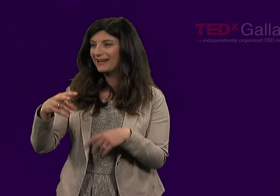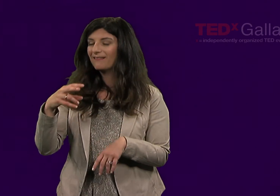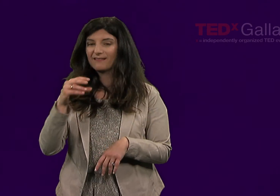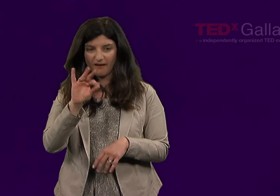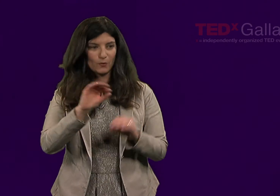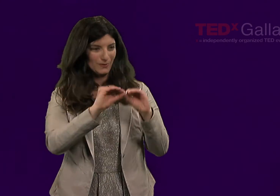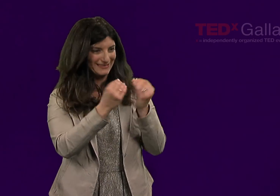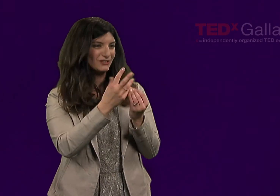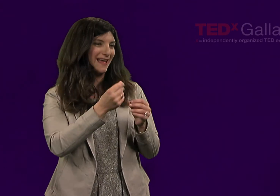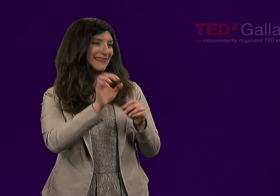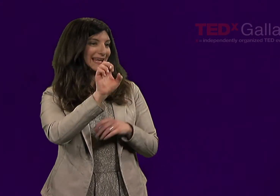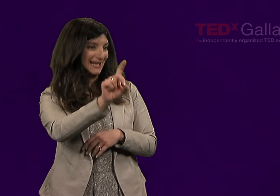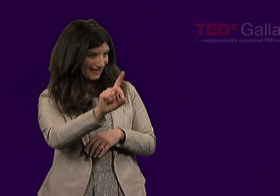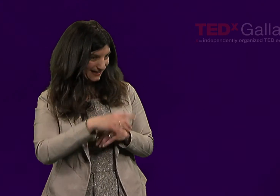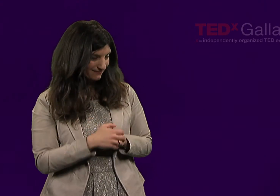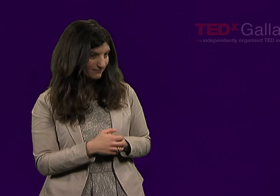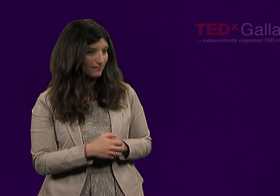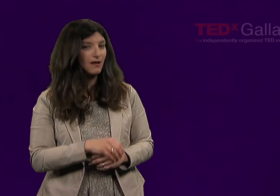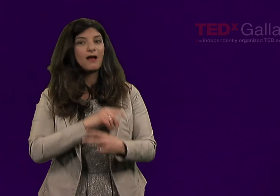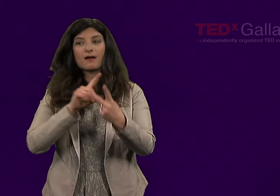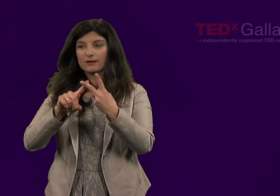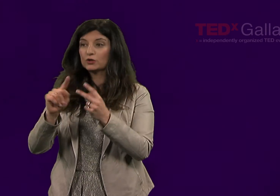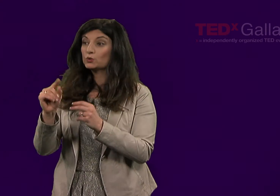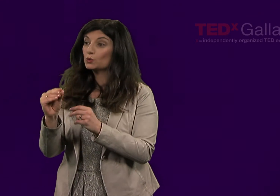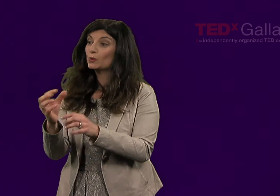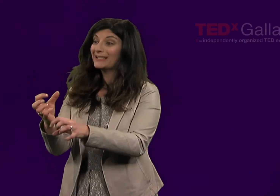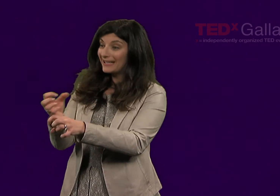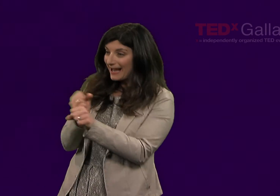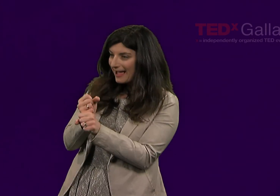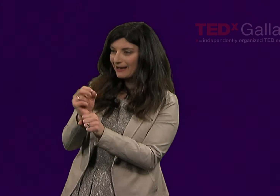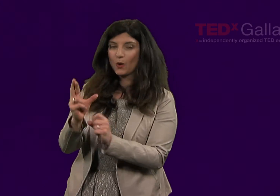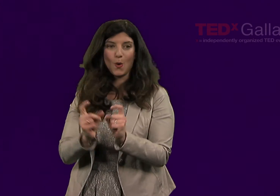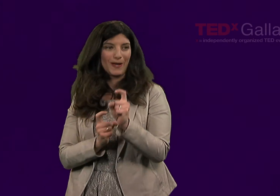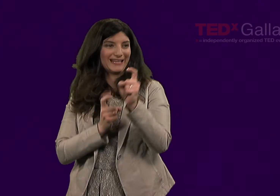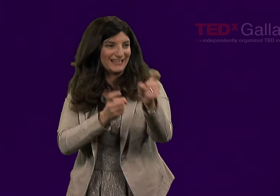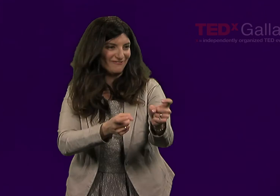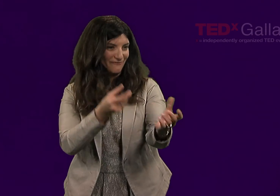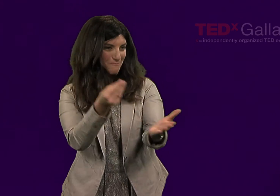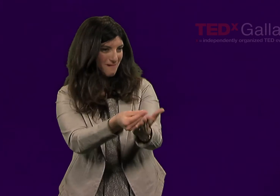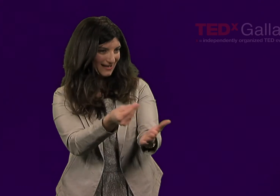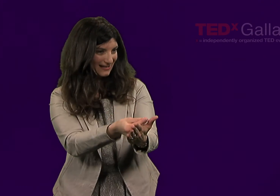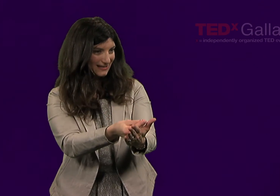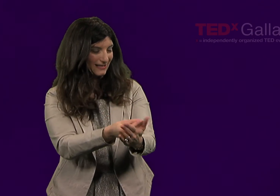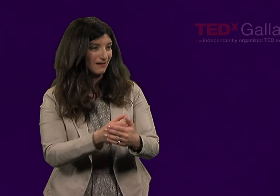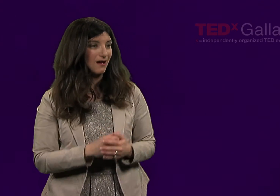and of the executive director of that organization. But secondly, it's to get and receive donations and funding.